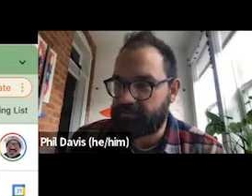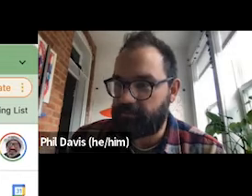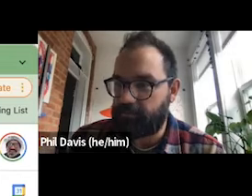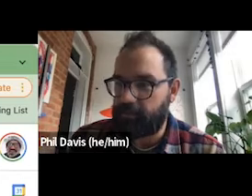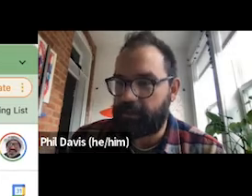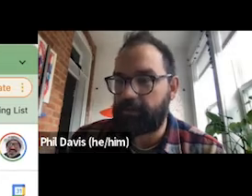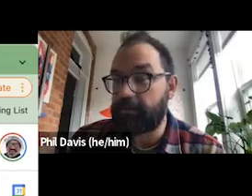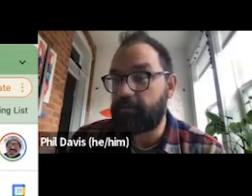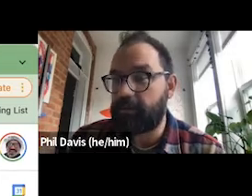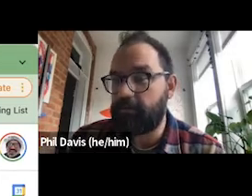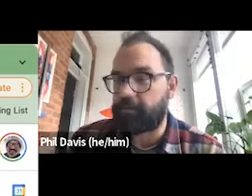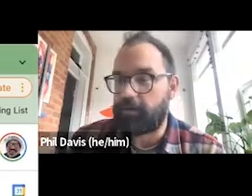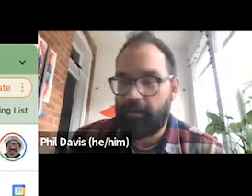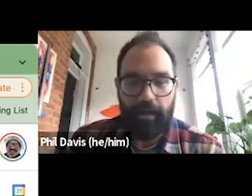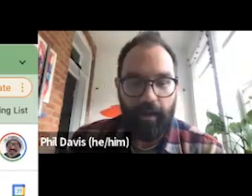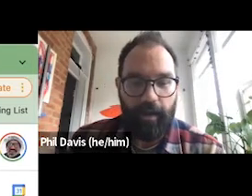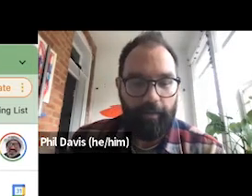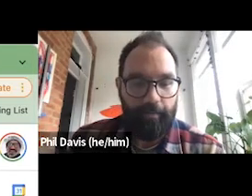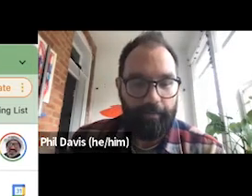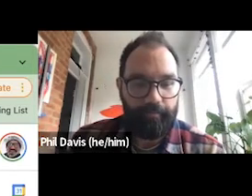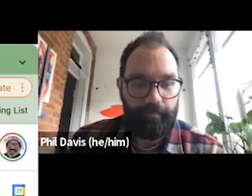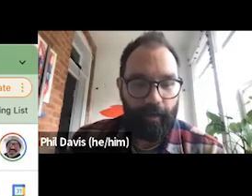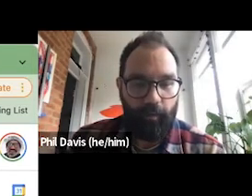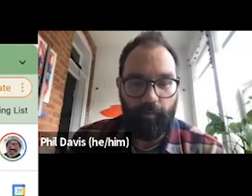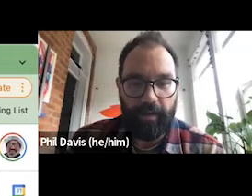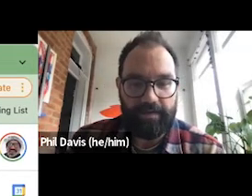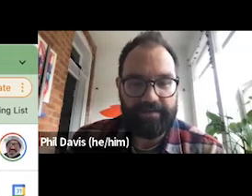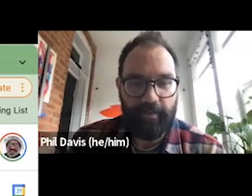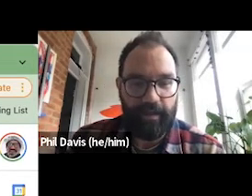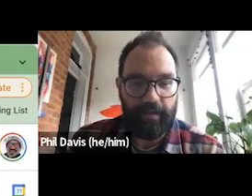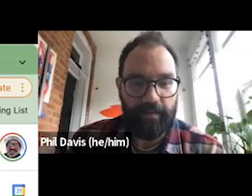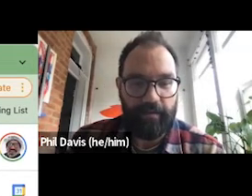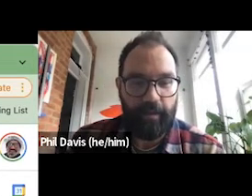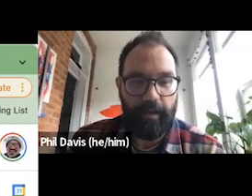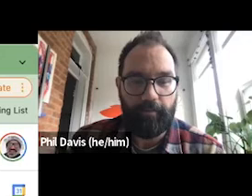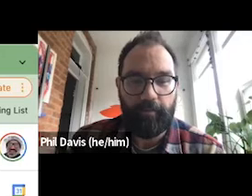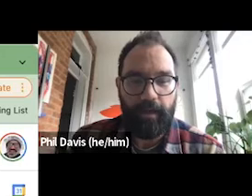We were a little bit over what we estimated.